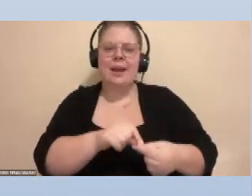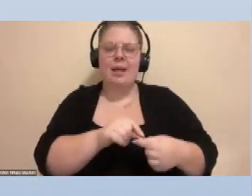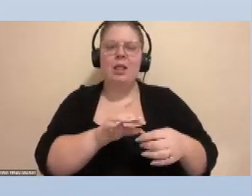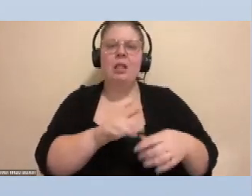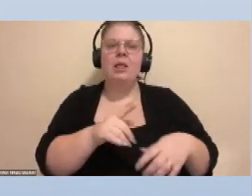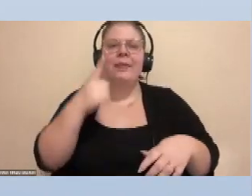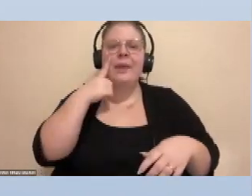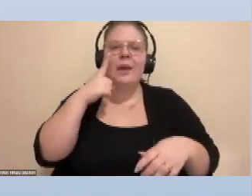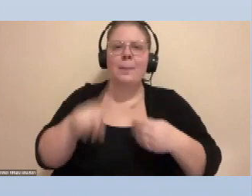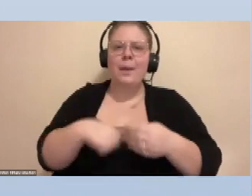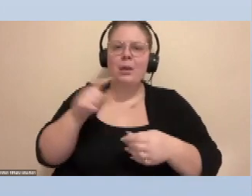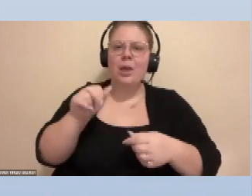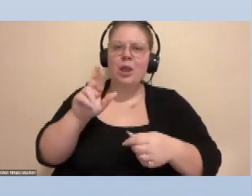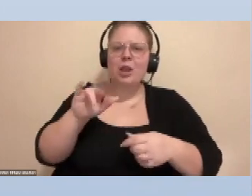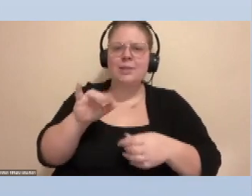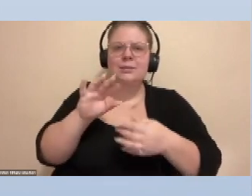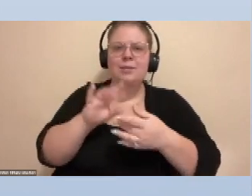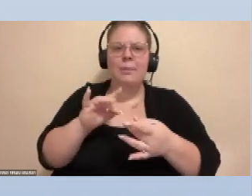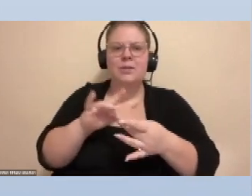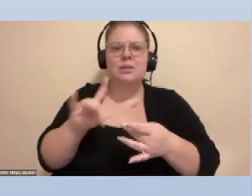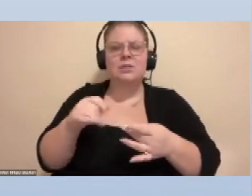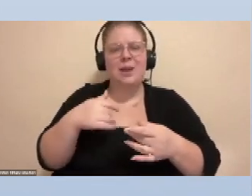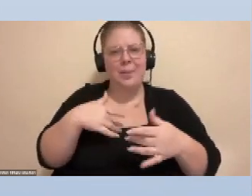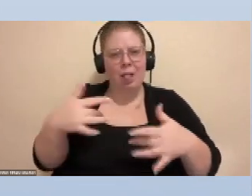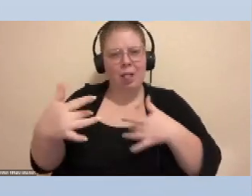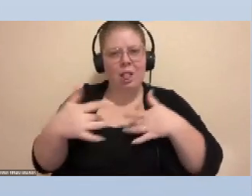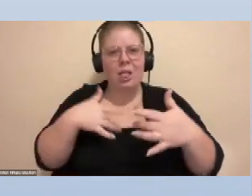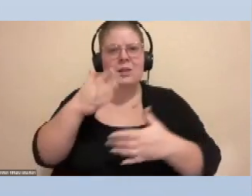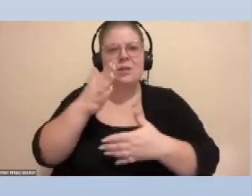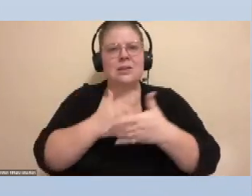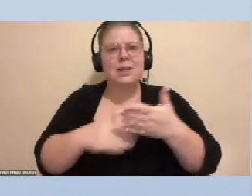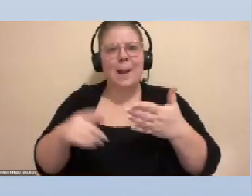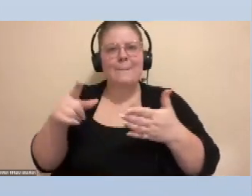I'm a little afraid that you have states that are going to take the access rule and run with it,